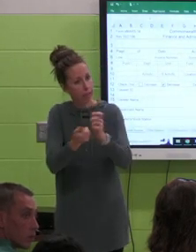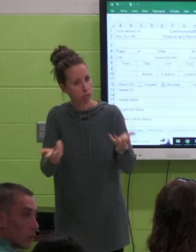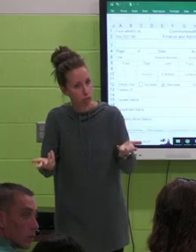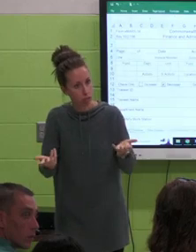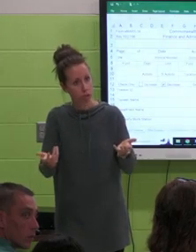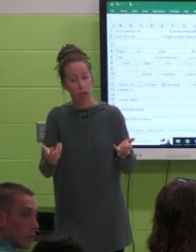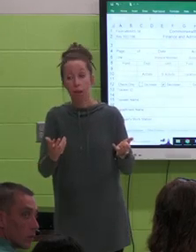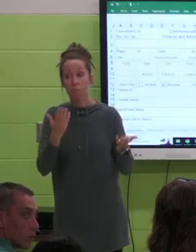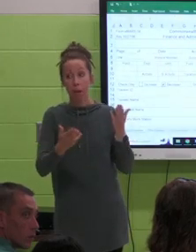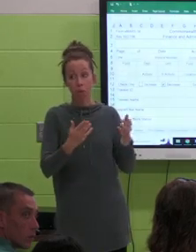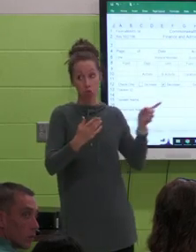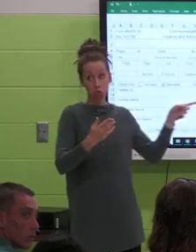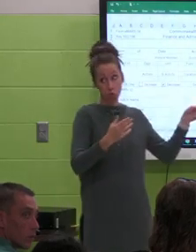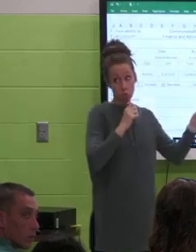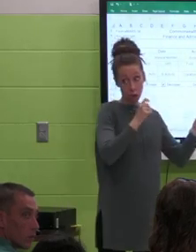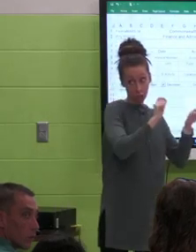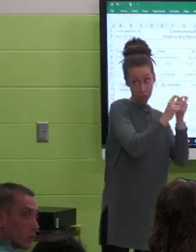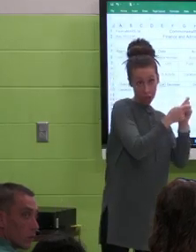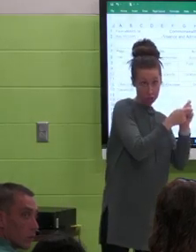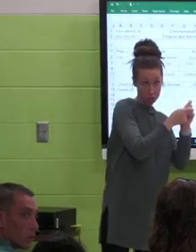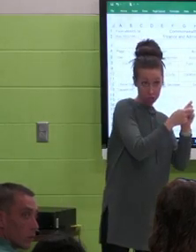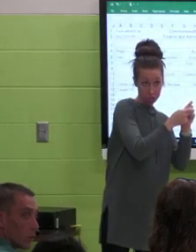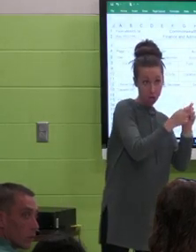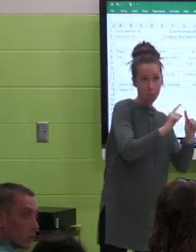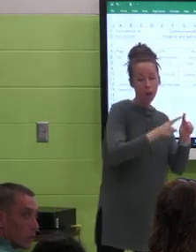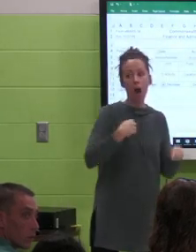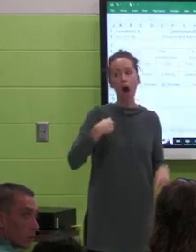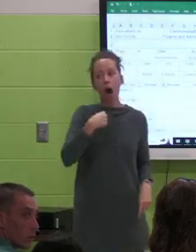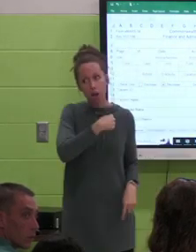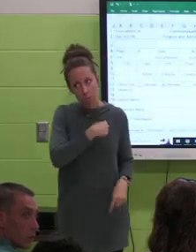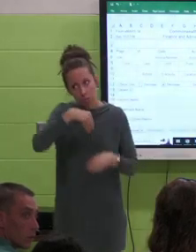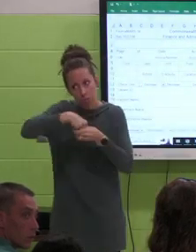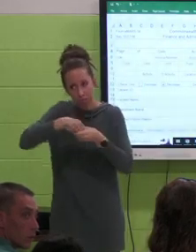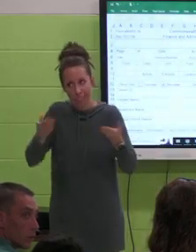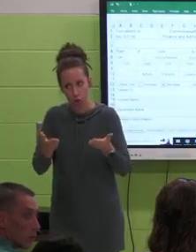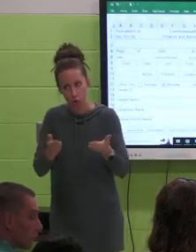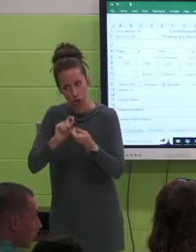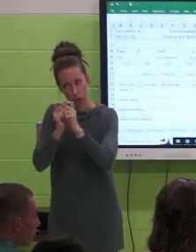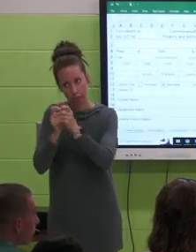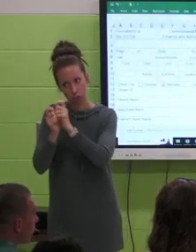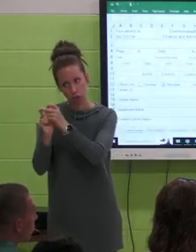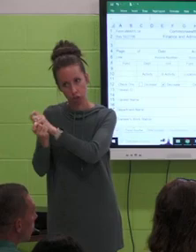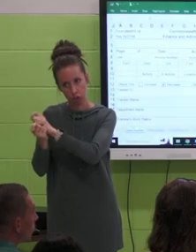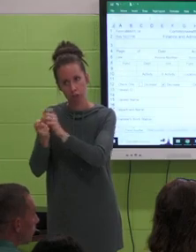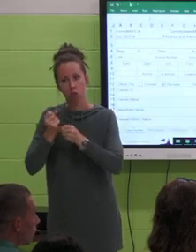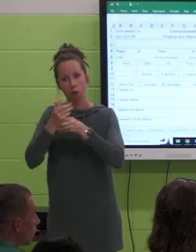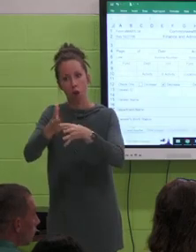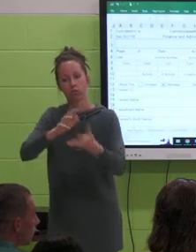it's changed on you all's part whatsoever it's it's an internal change that has caused our our